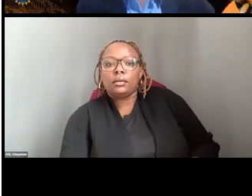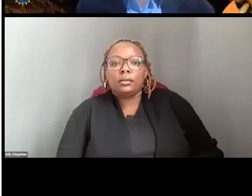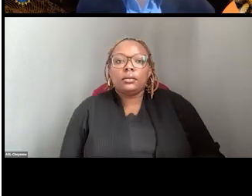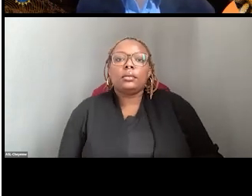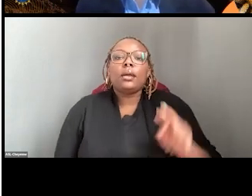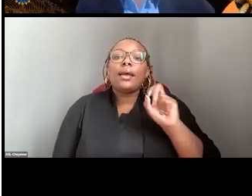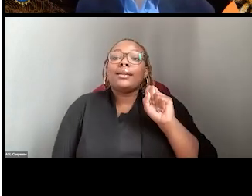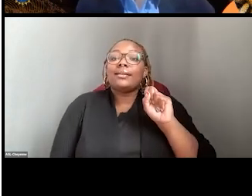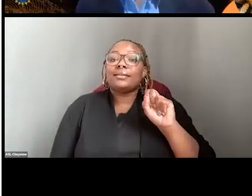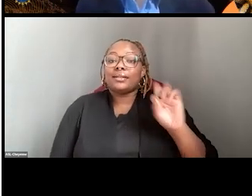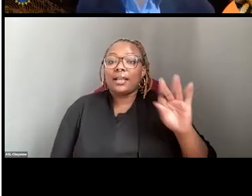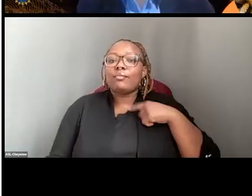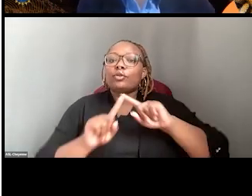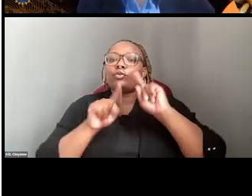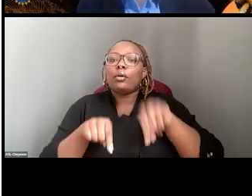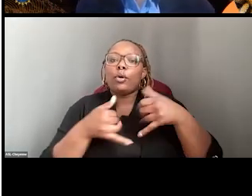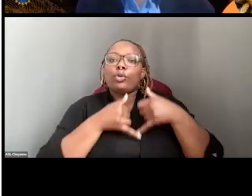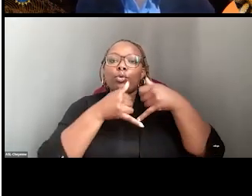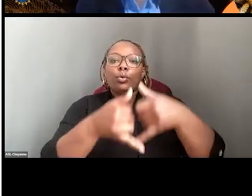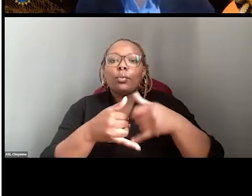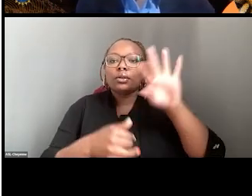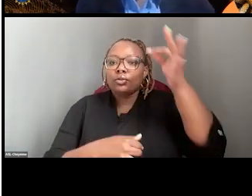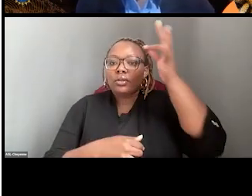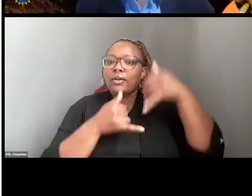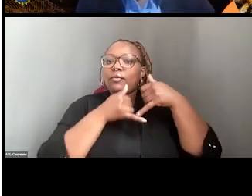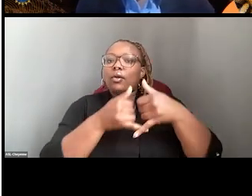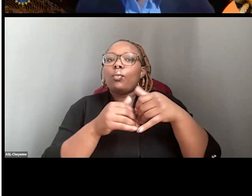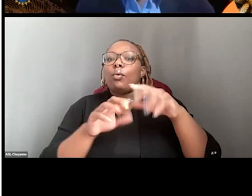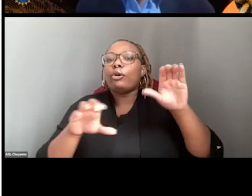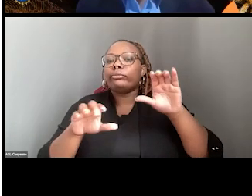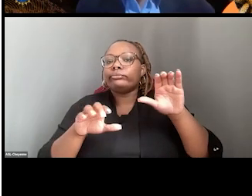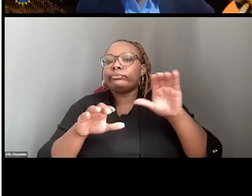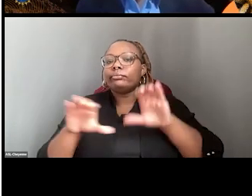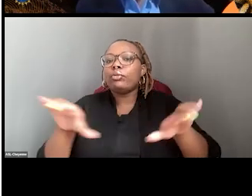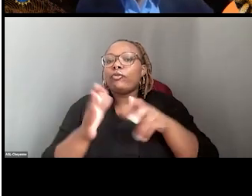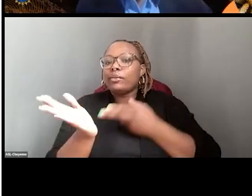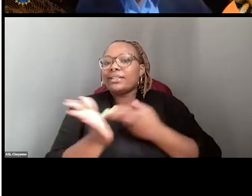to the Federal Awardee Performance Integrity Information System, FAPIIS.